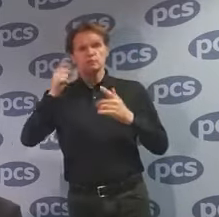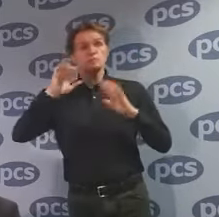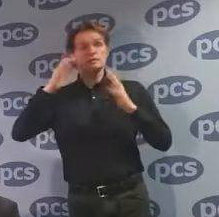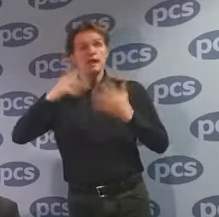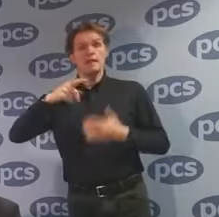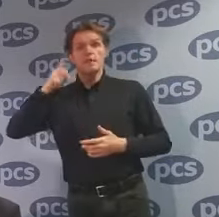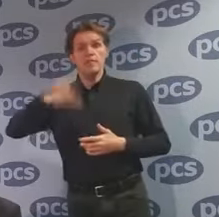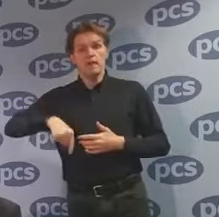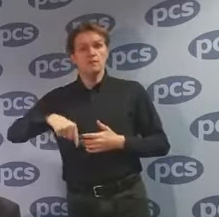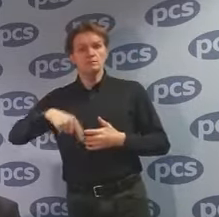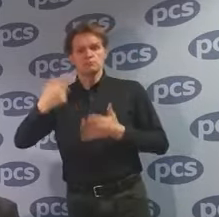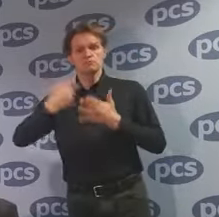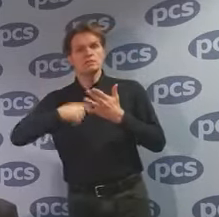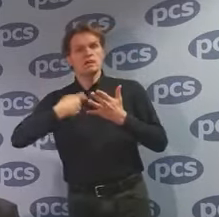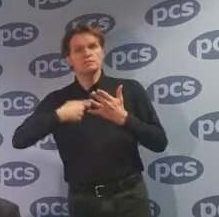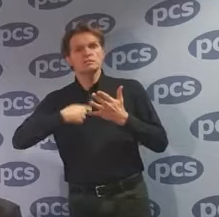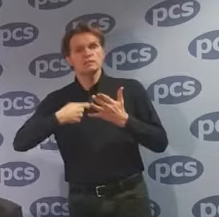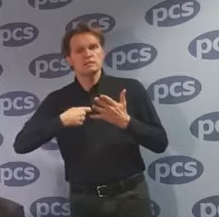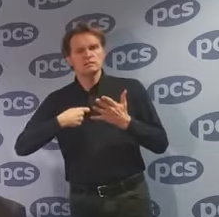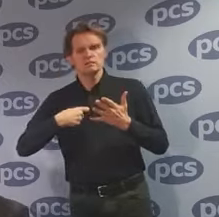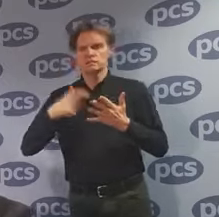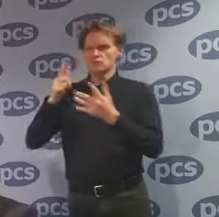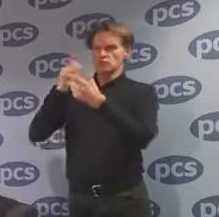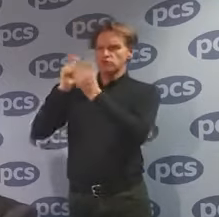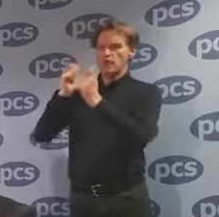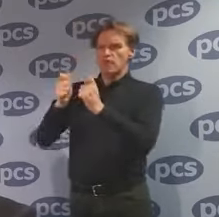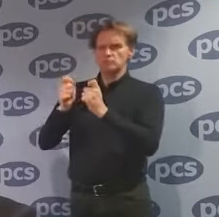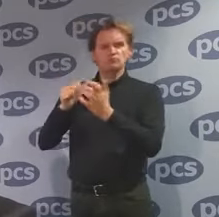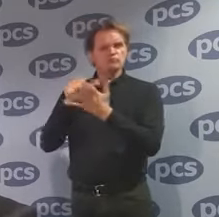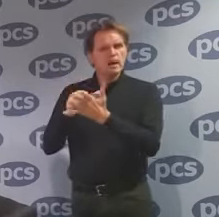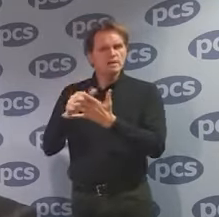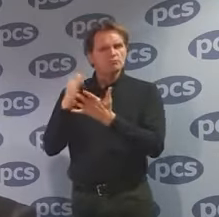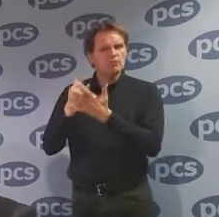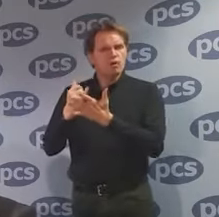of course the answer is it can't be right it is the most shameful way to